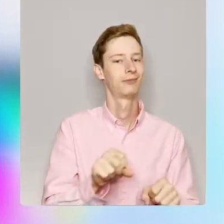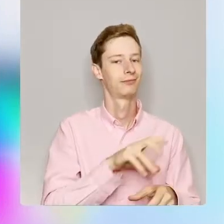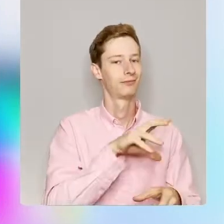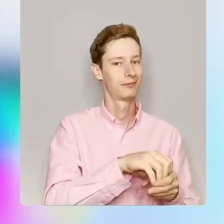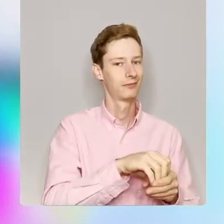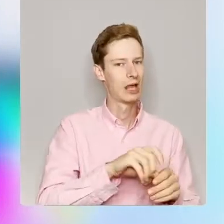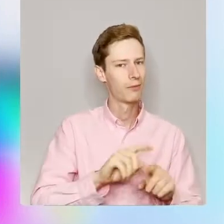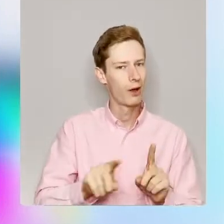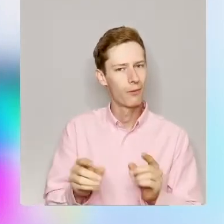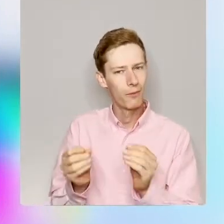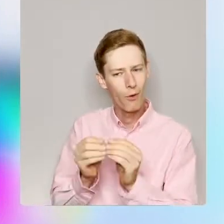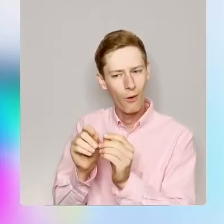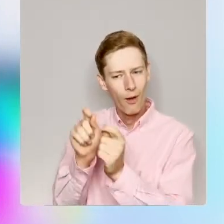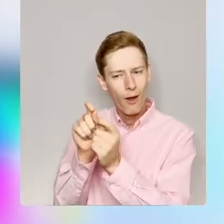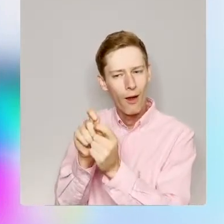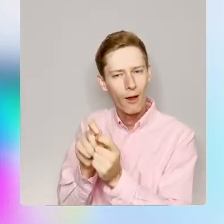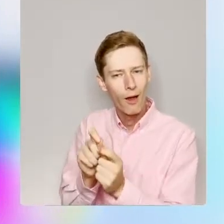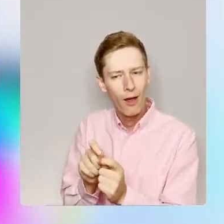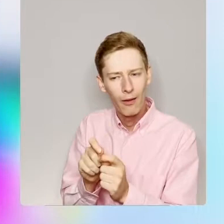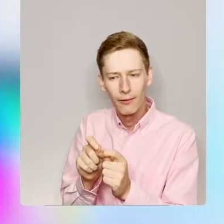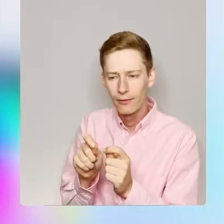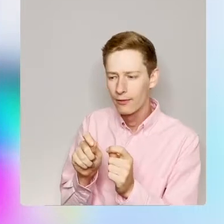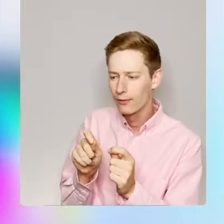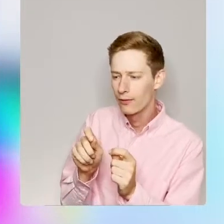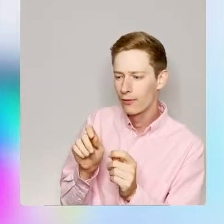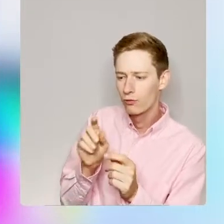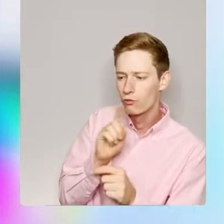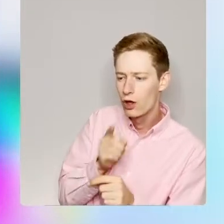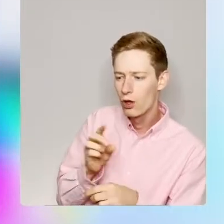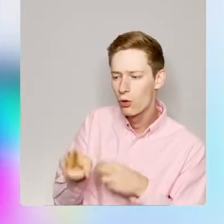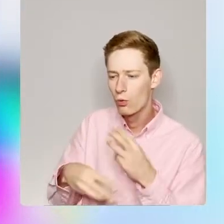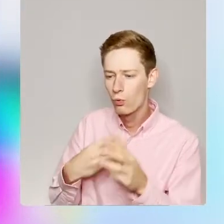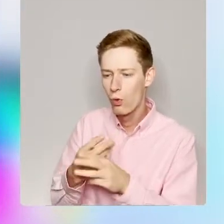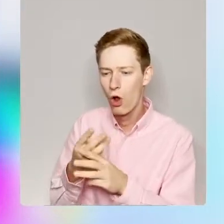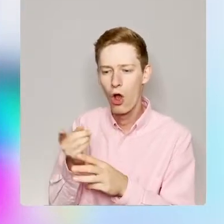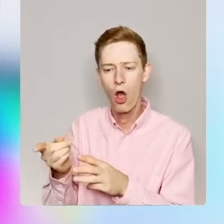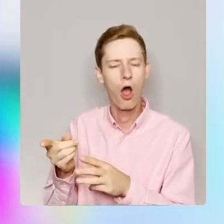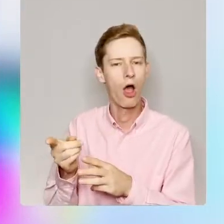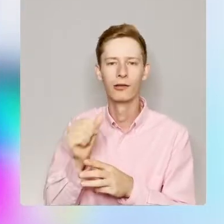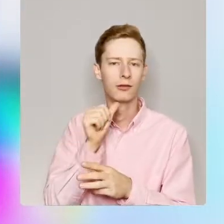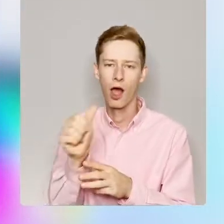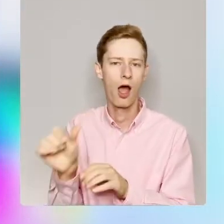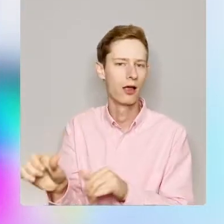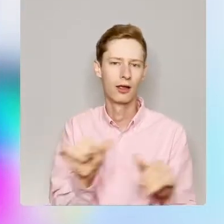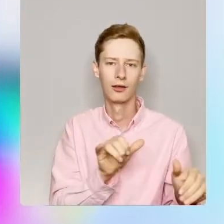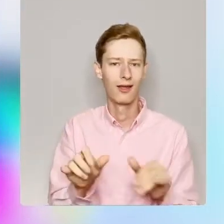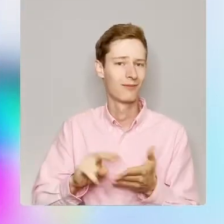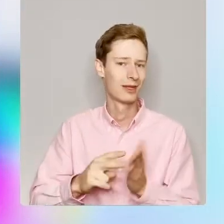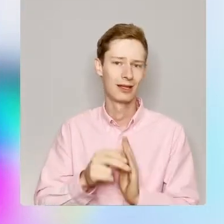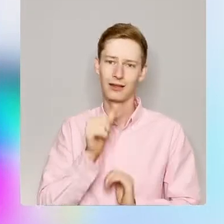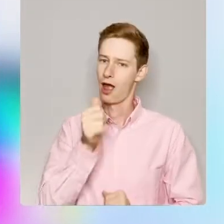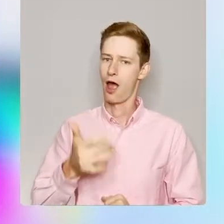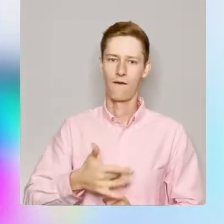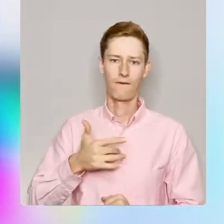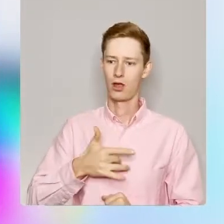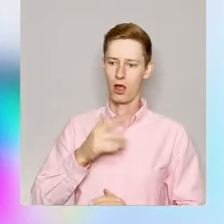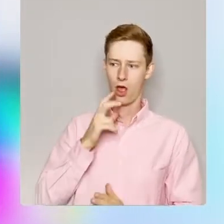in the real world, and as a result, it won't do a great job in tricking your brain into feeling immersed in VR.